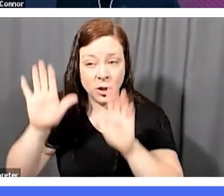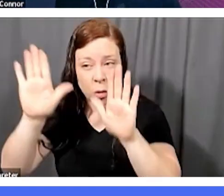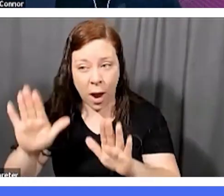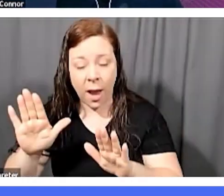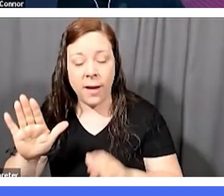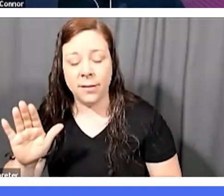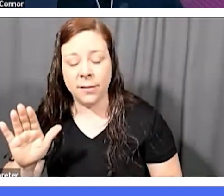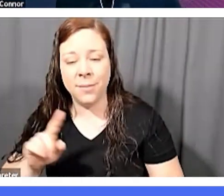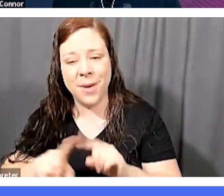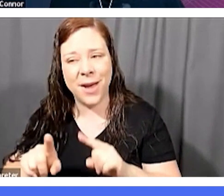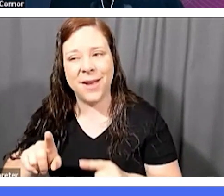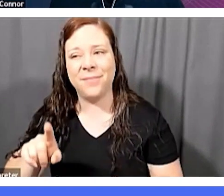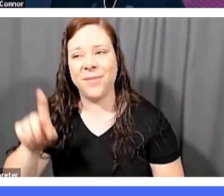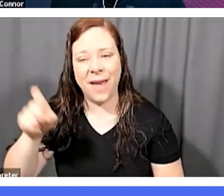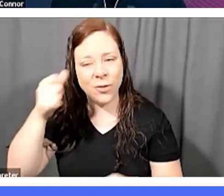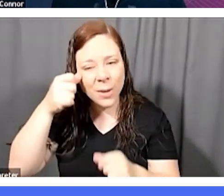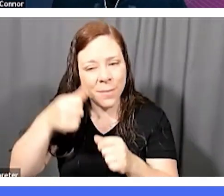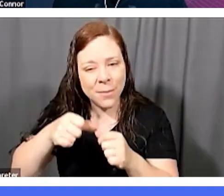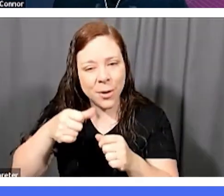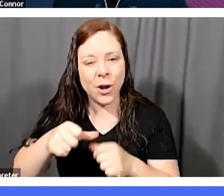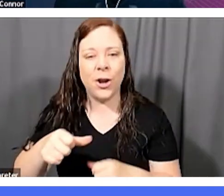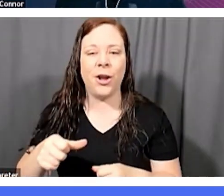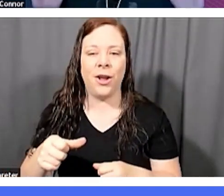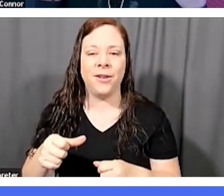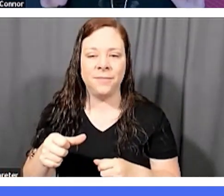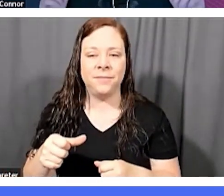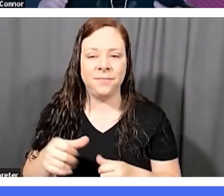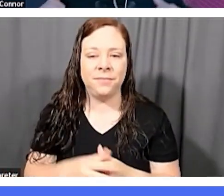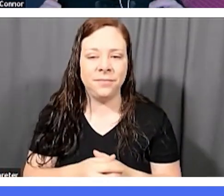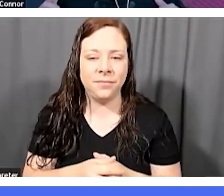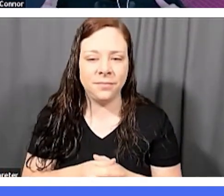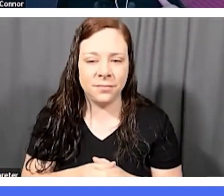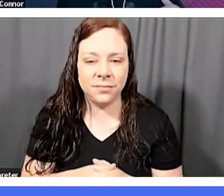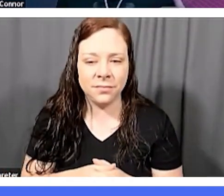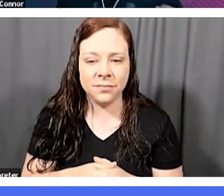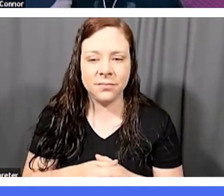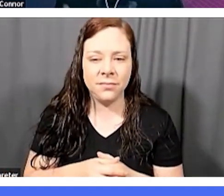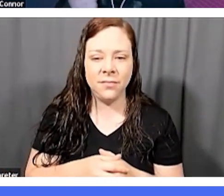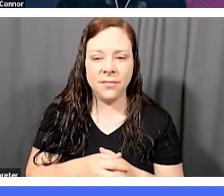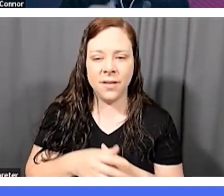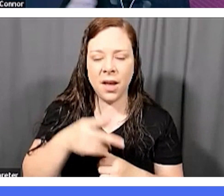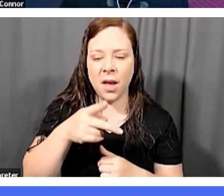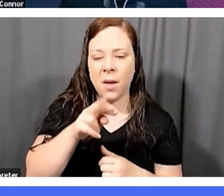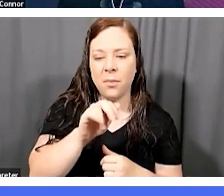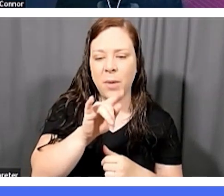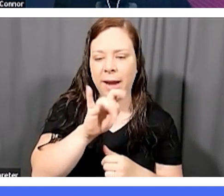But we have to also remember that the practical and tactical brilliance, Hamilton, anyone? The practical and tactical part